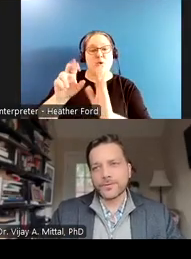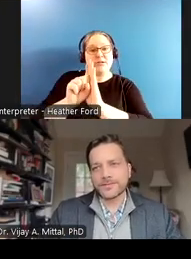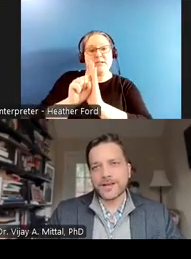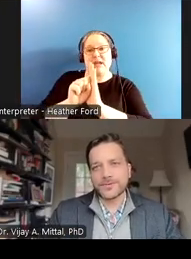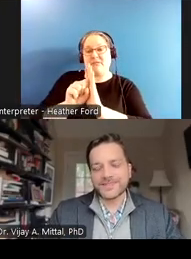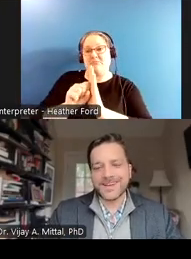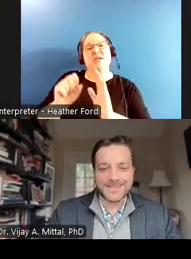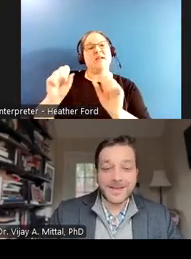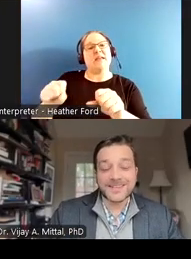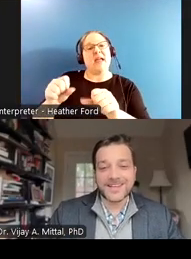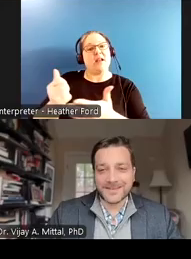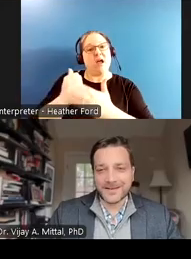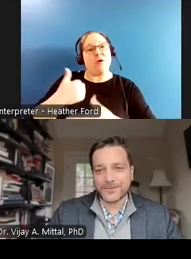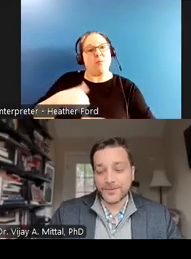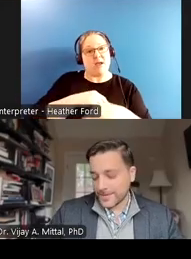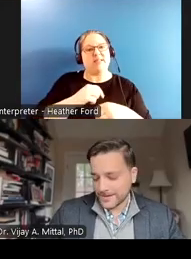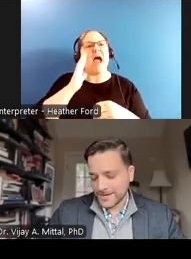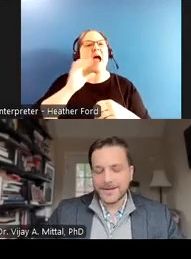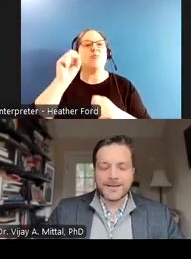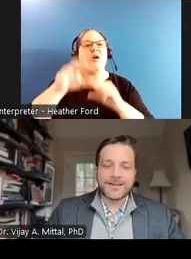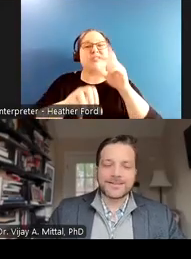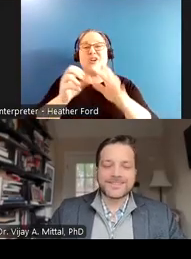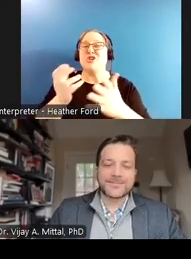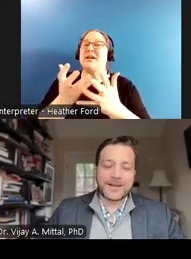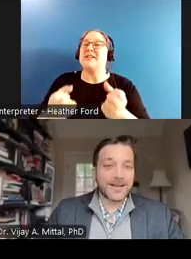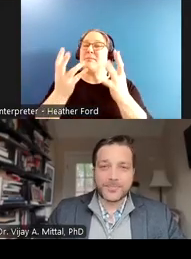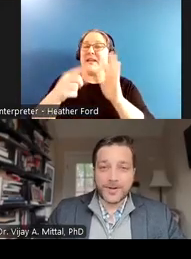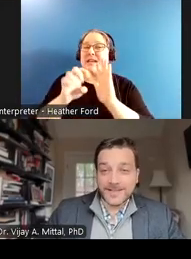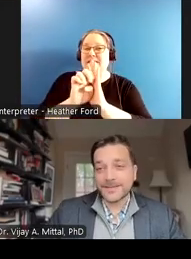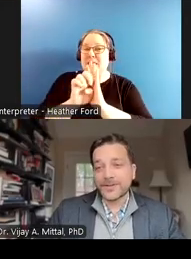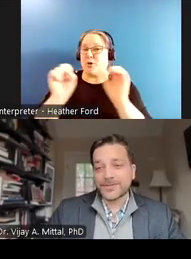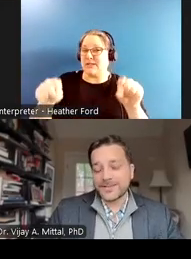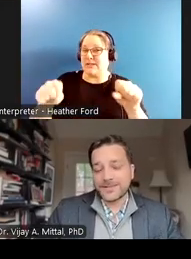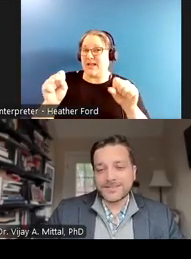few examples today, as many as I can get through. And that that leads to my next point. I typically